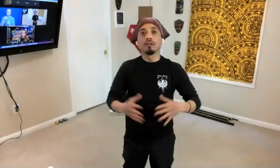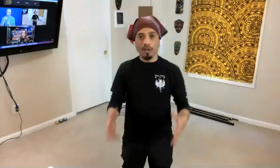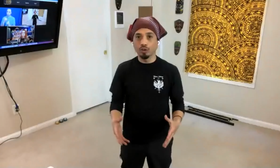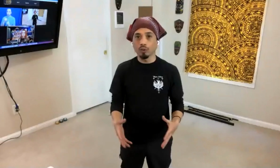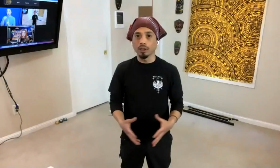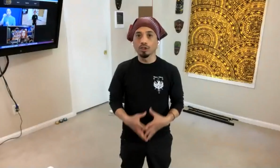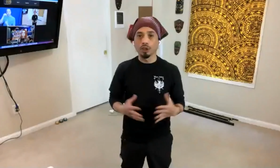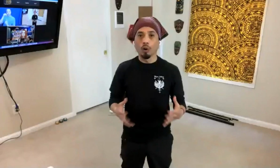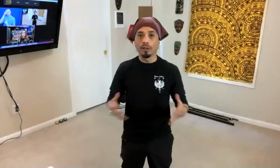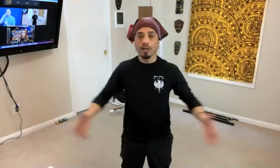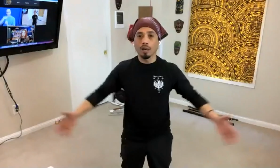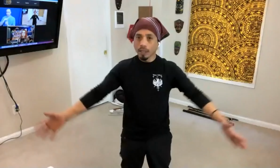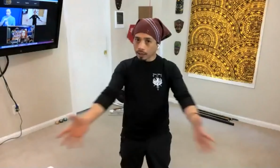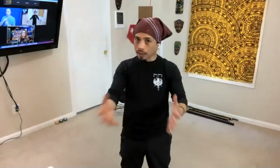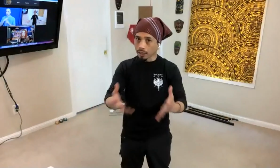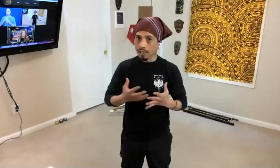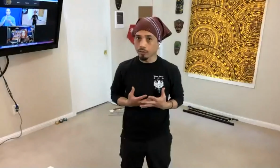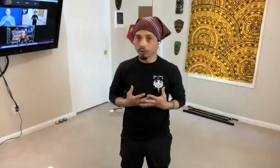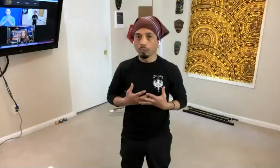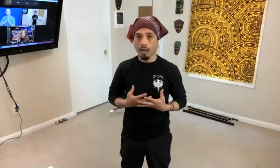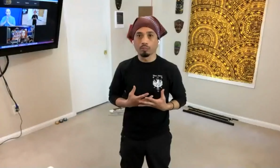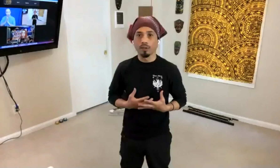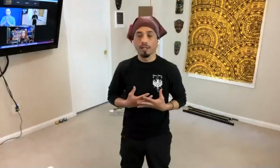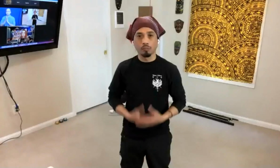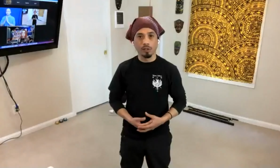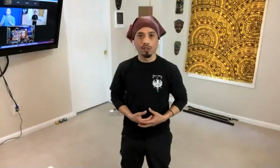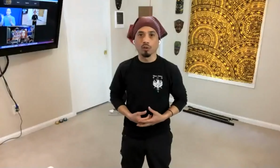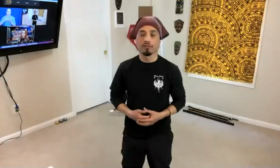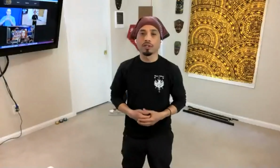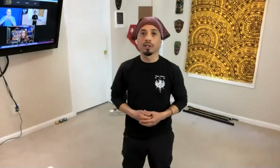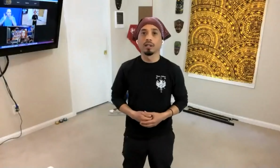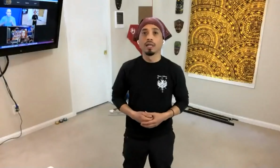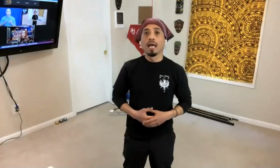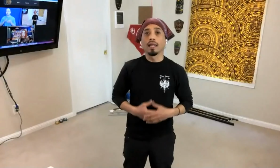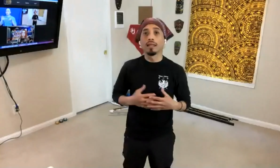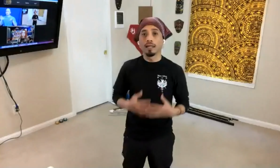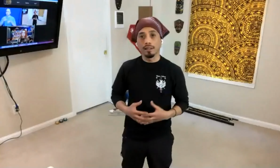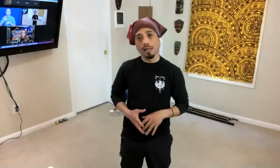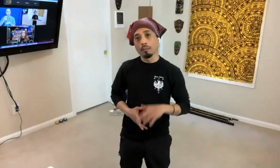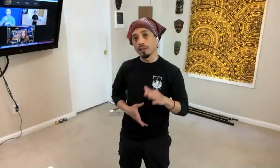JUST TO SHOW HIS DEDICATION. EVENTUALLY SHE OPENS UP. HE ACCEPTS HER AND THEN SAYS,